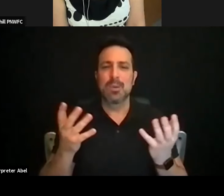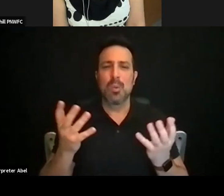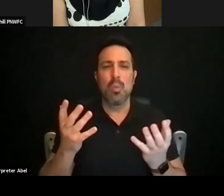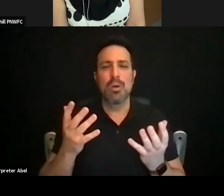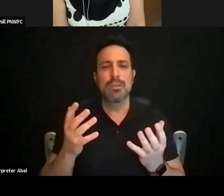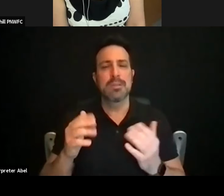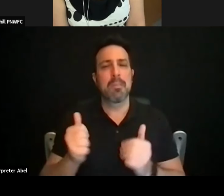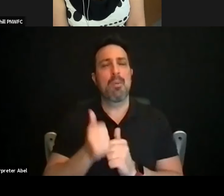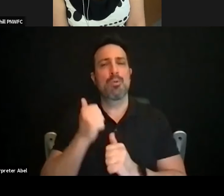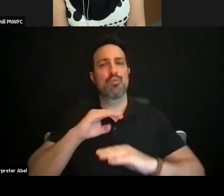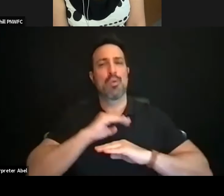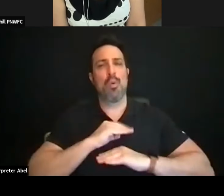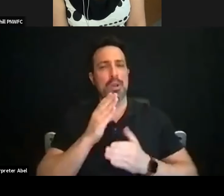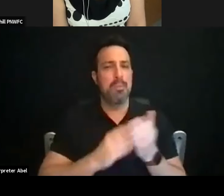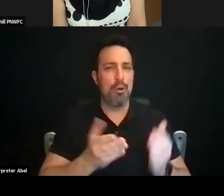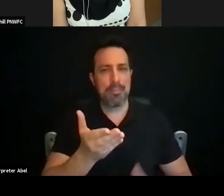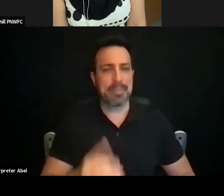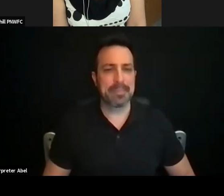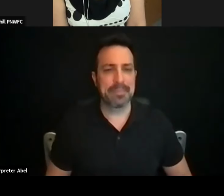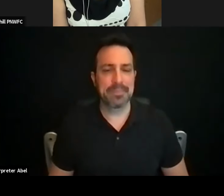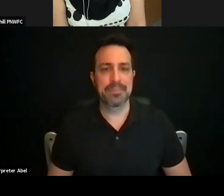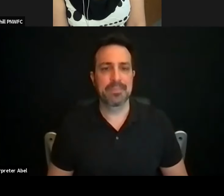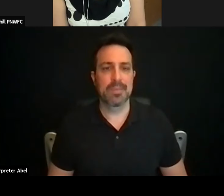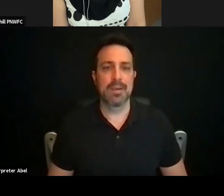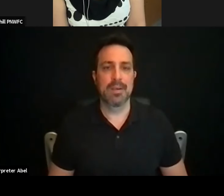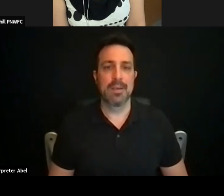Jake, what is the toughest part about being an